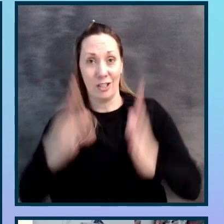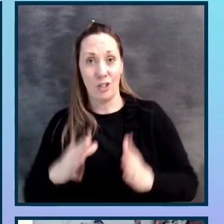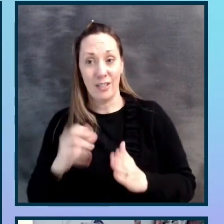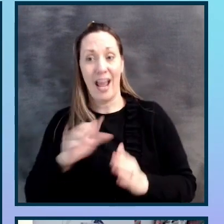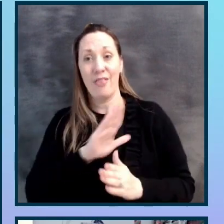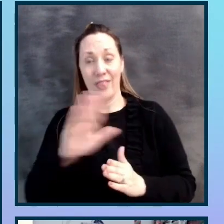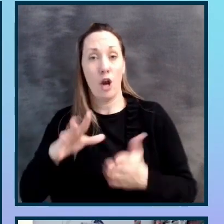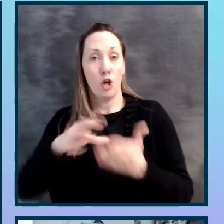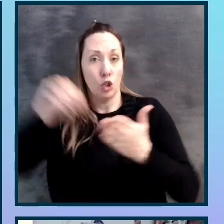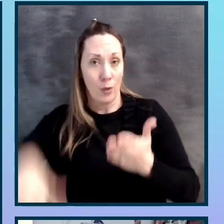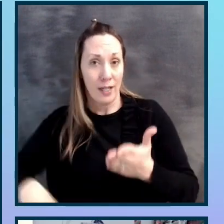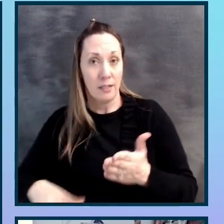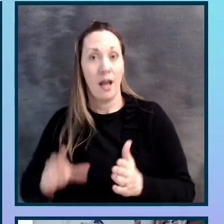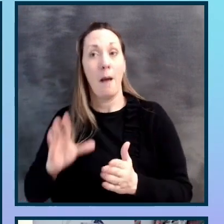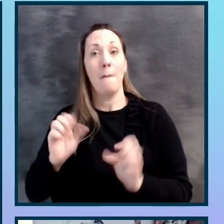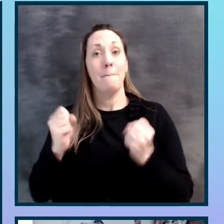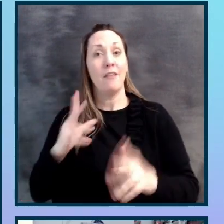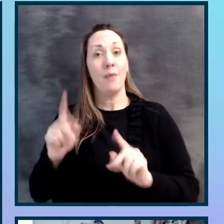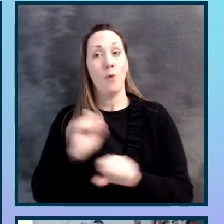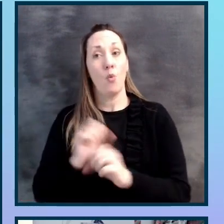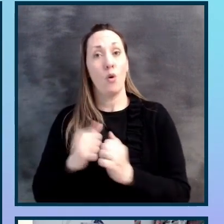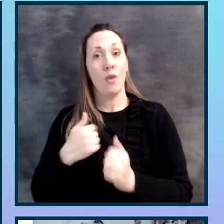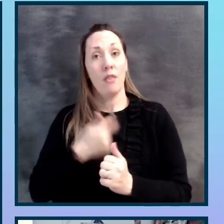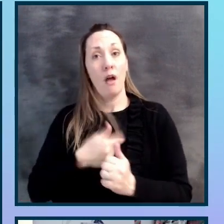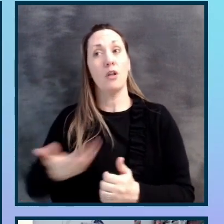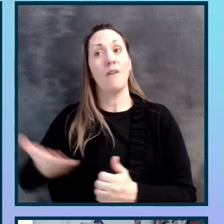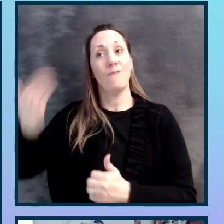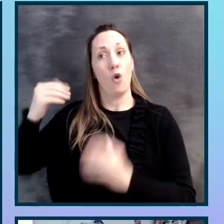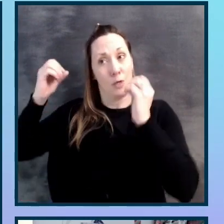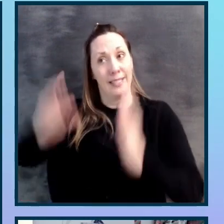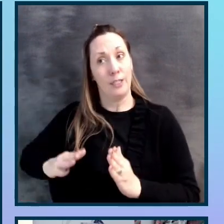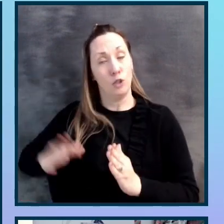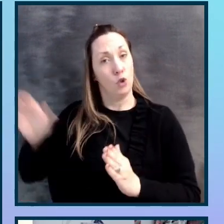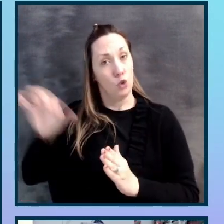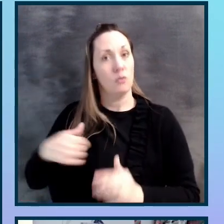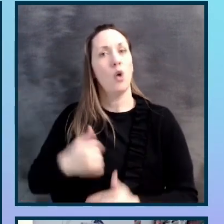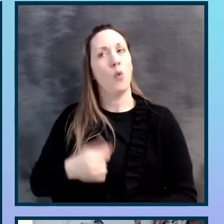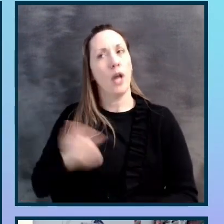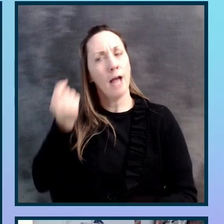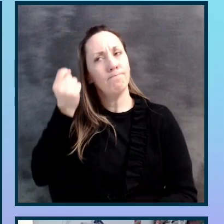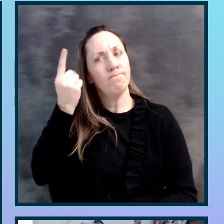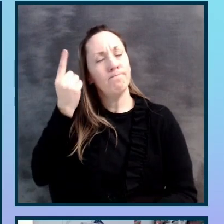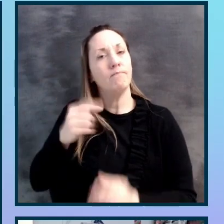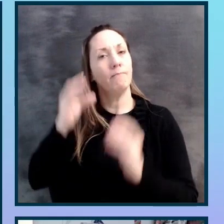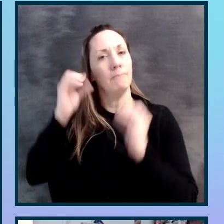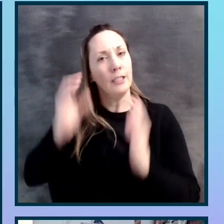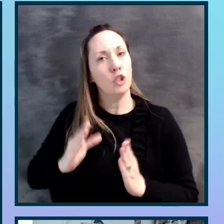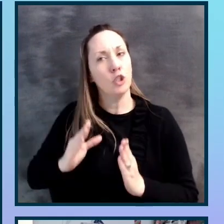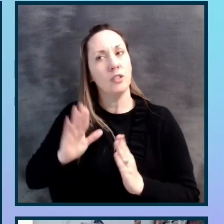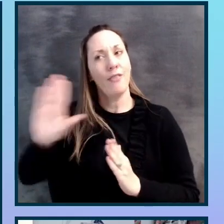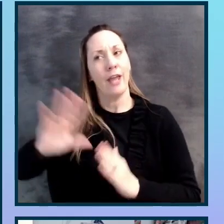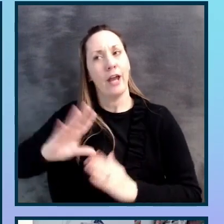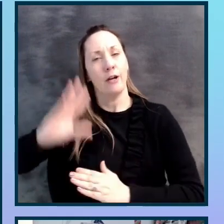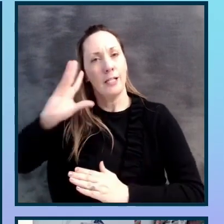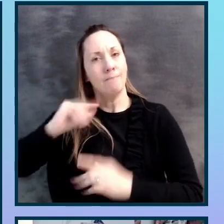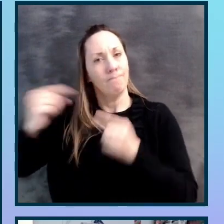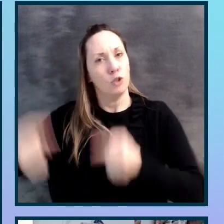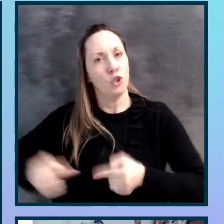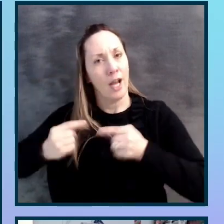are former teachers and education specialists, so we truly understand teachers and the challenges they face every day.